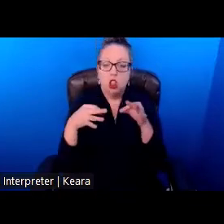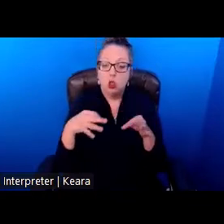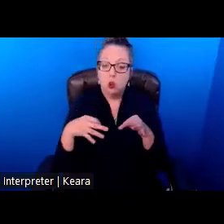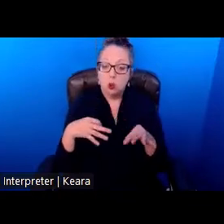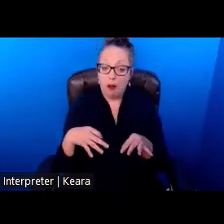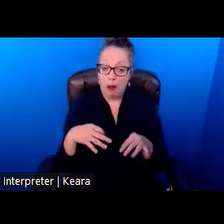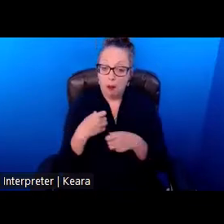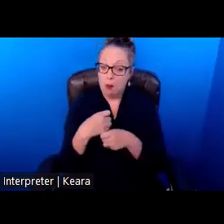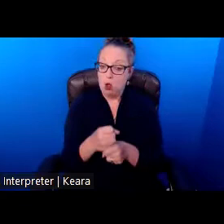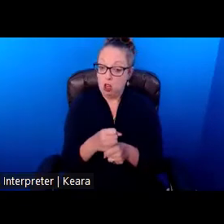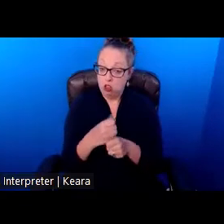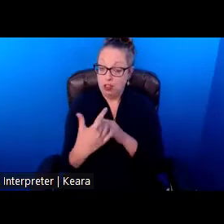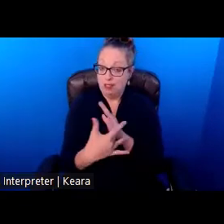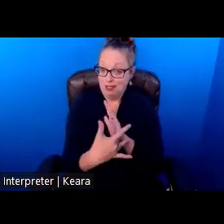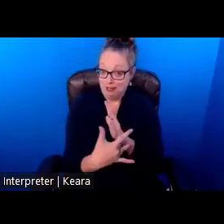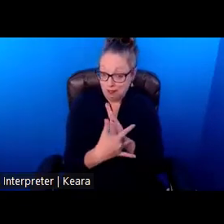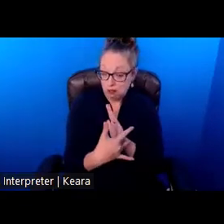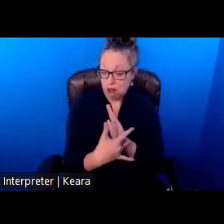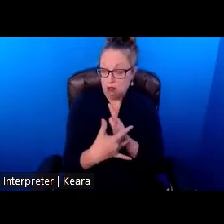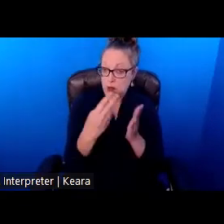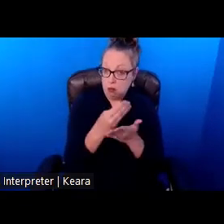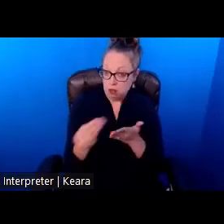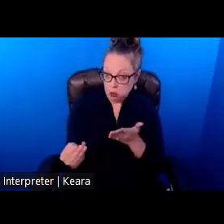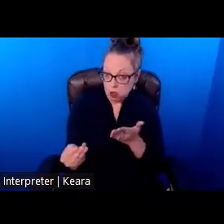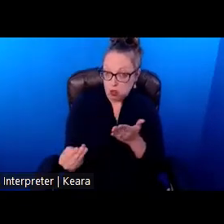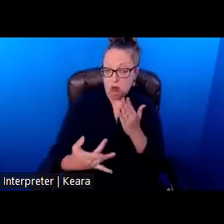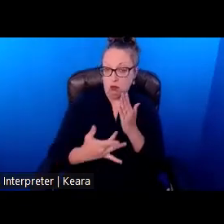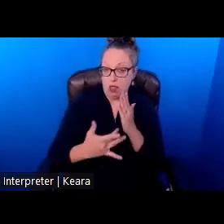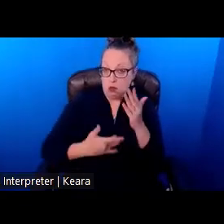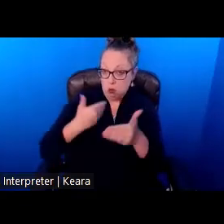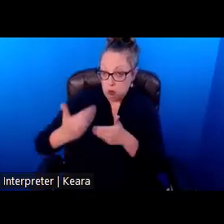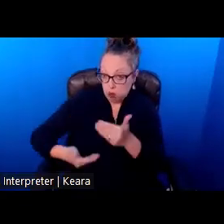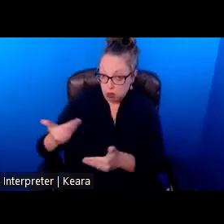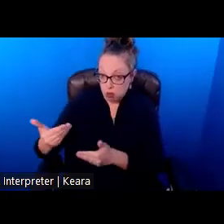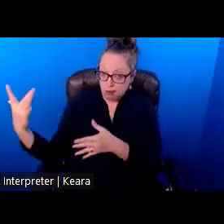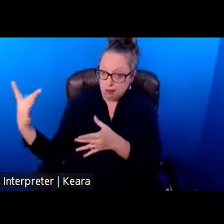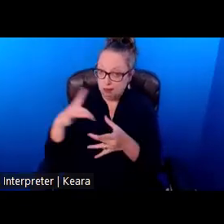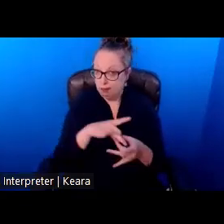techniques, materials, and technical processes related to the creation of the work samples